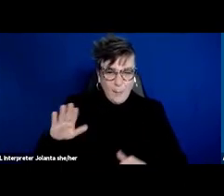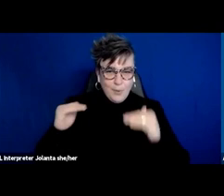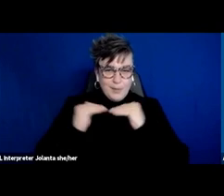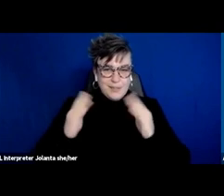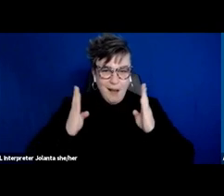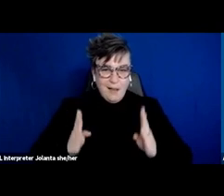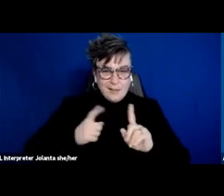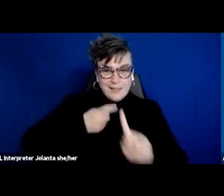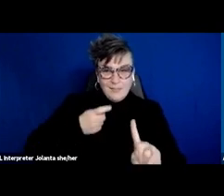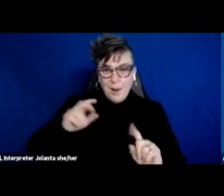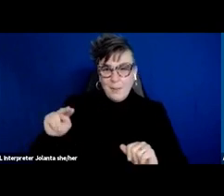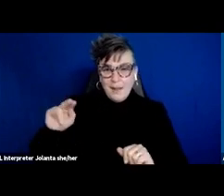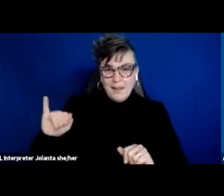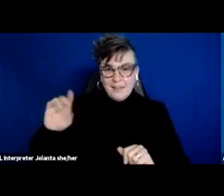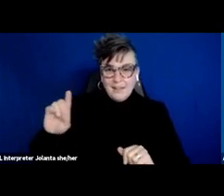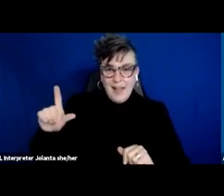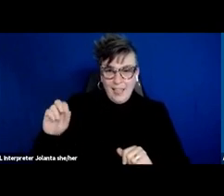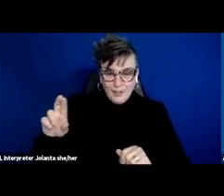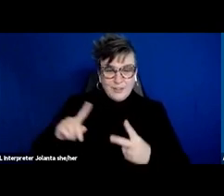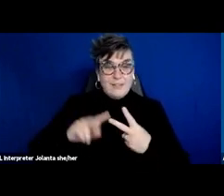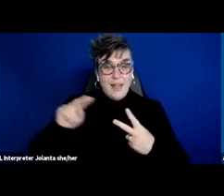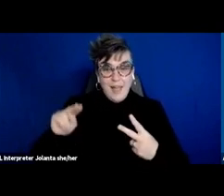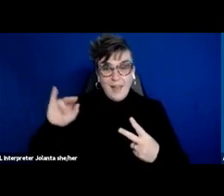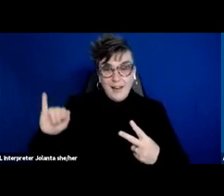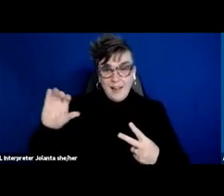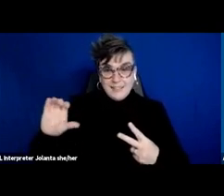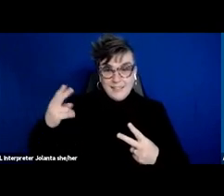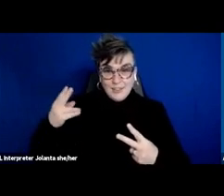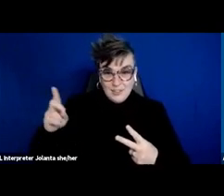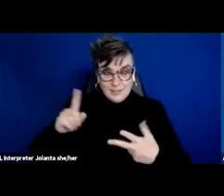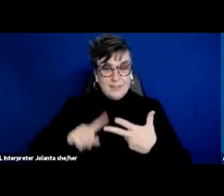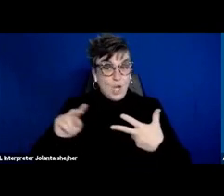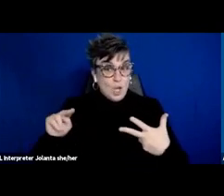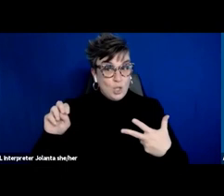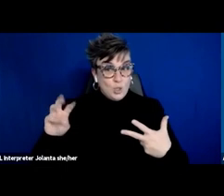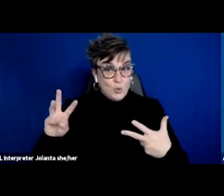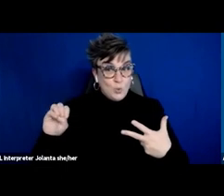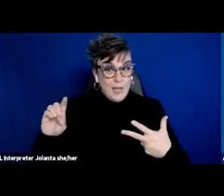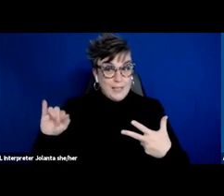at NIDILRR, NICHD, and New Editions for their many invaluable contributions that made this